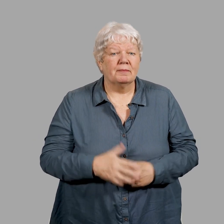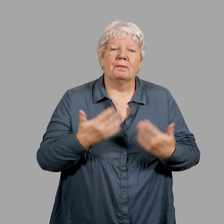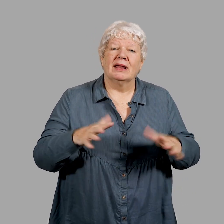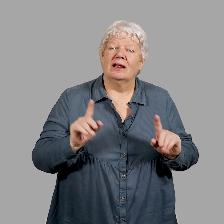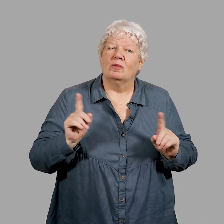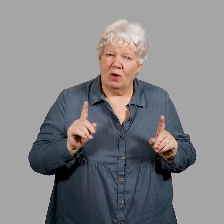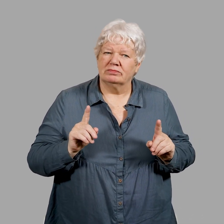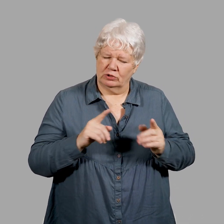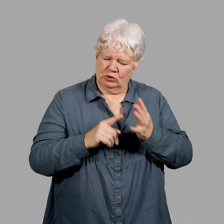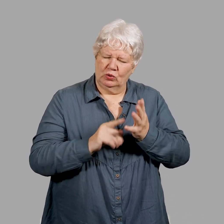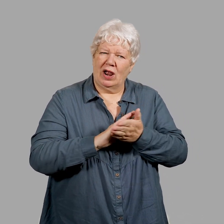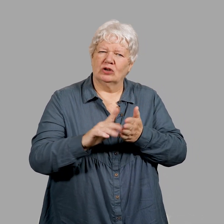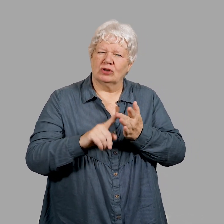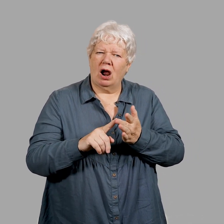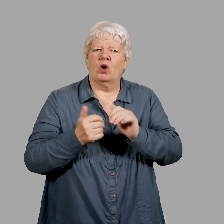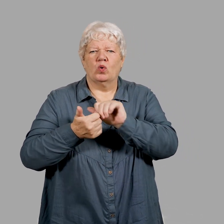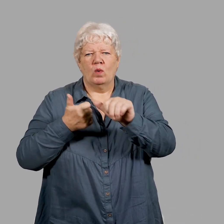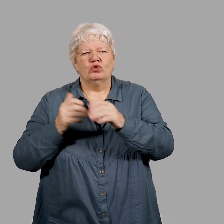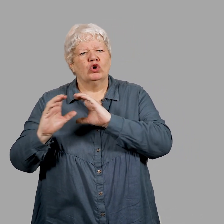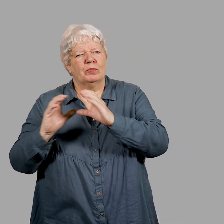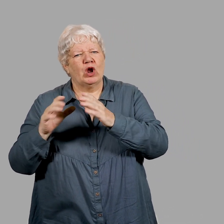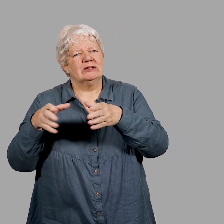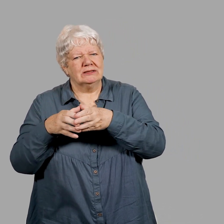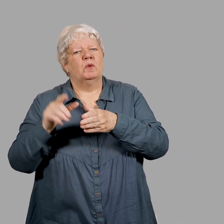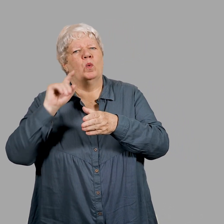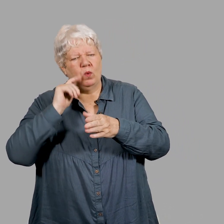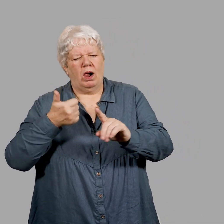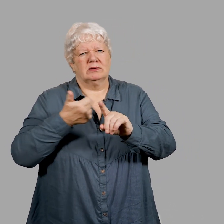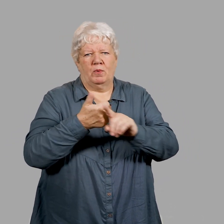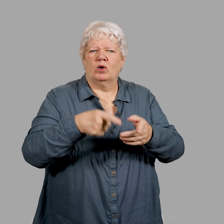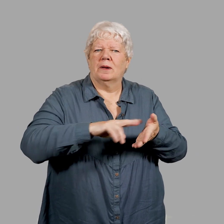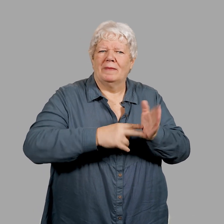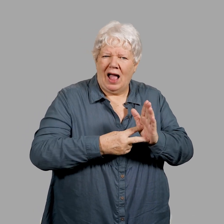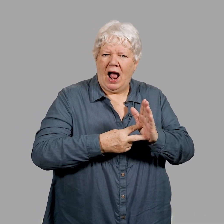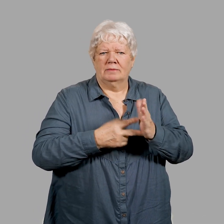Status: UHI corporate communications team will support BSLP,